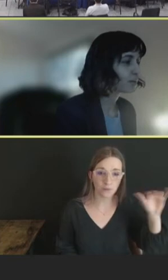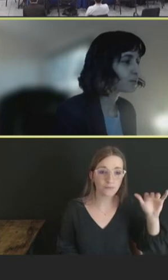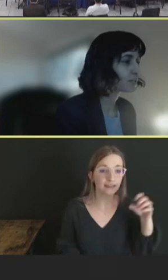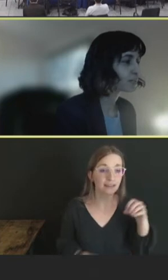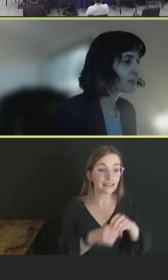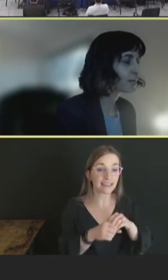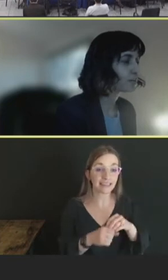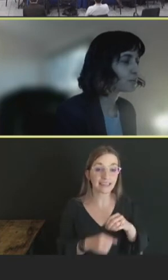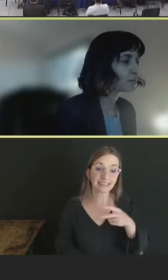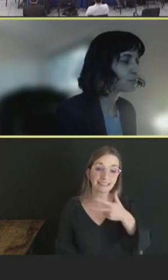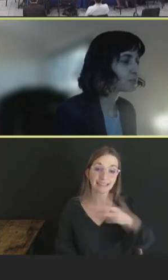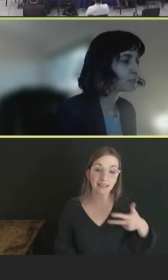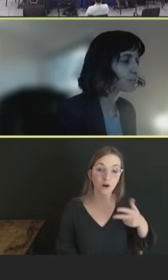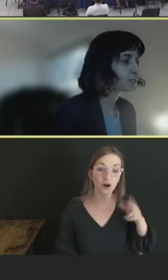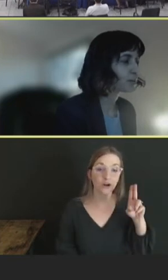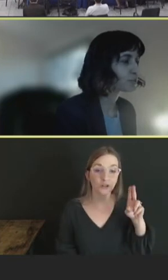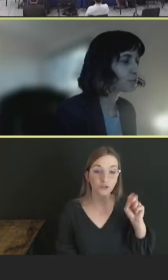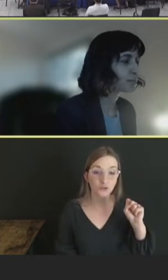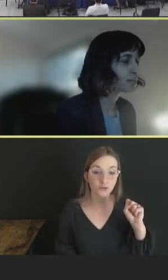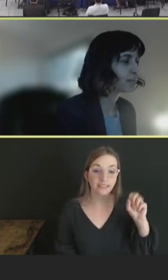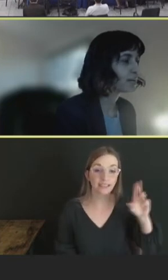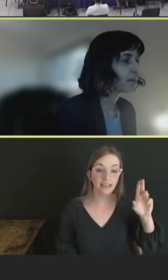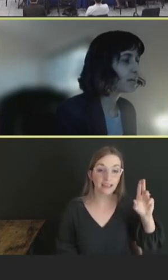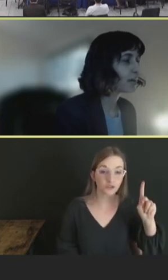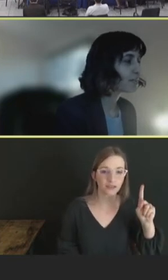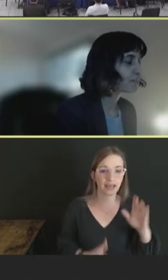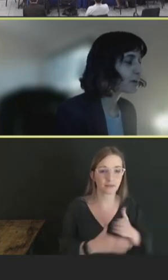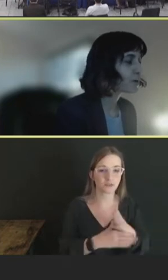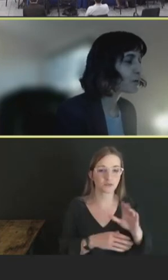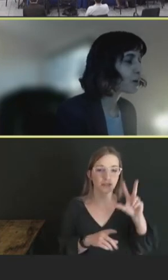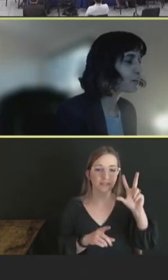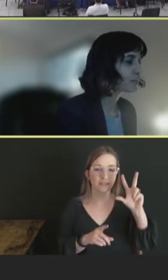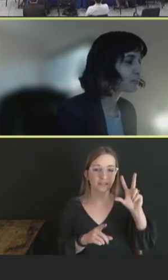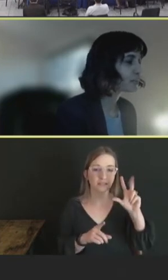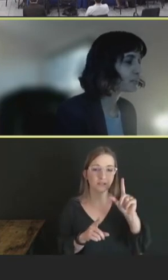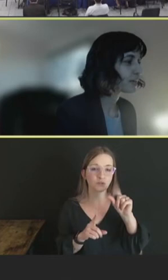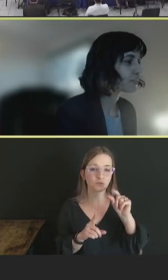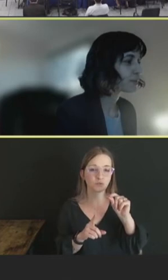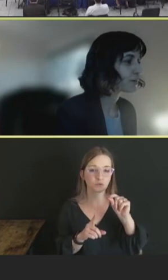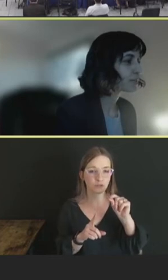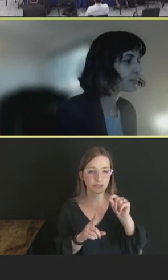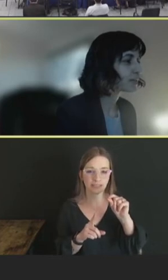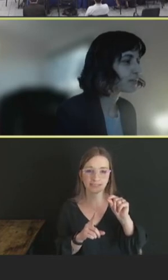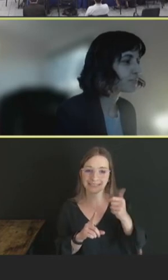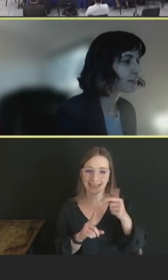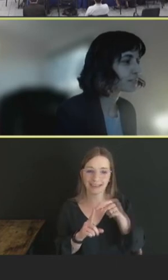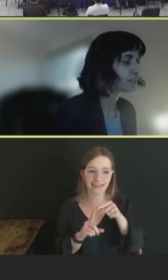USA between 2003 and 2010, and they found no evidence that thiomersal-containing vaccines